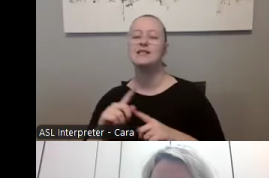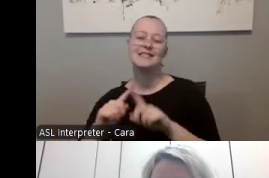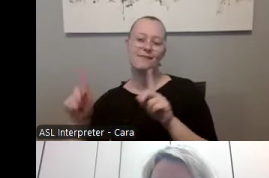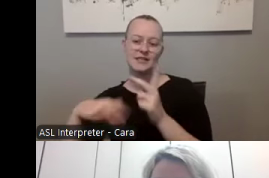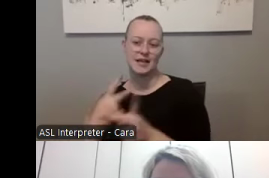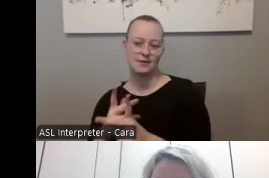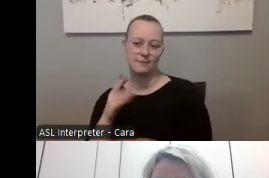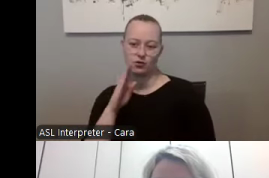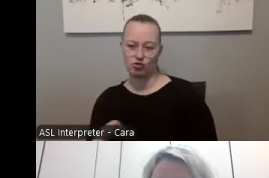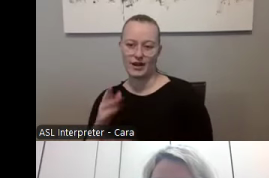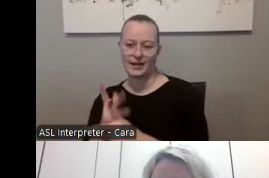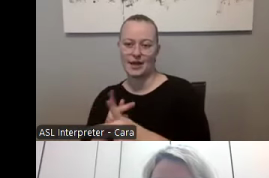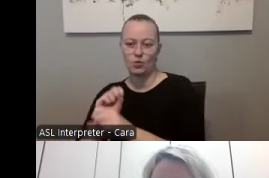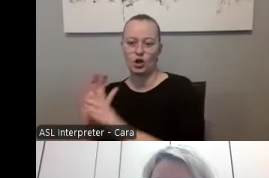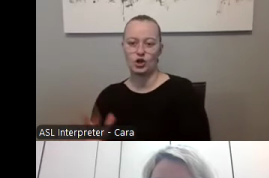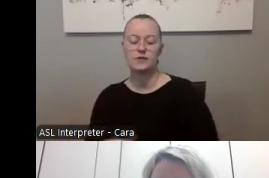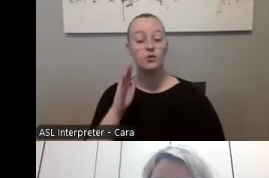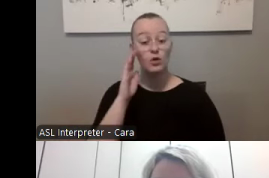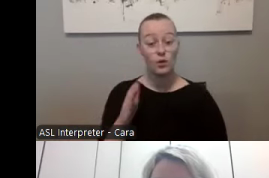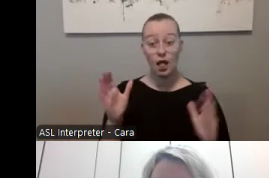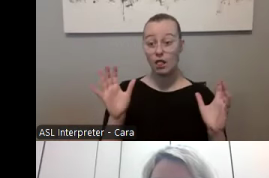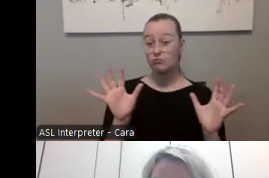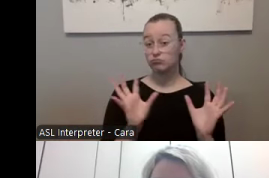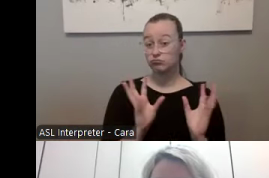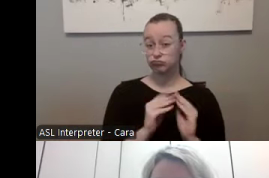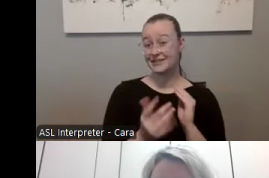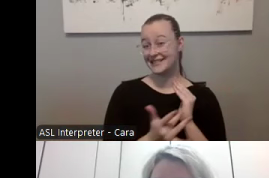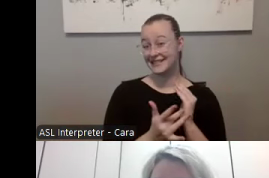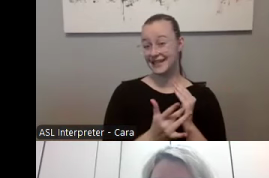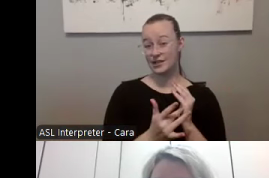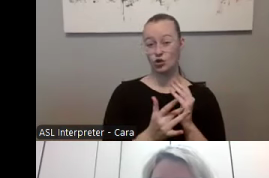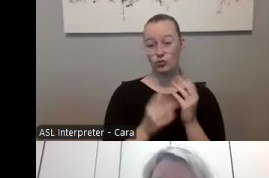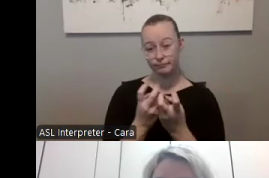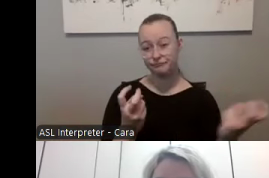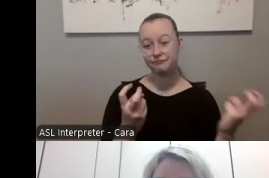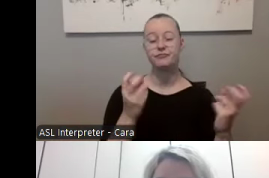We will also be convening a technical expert panel in the future to discuss a standard